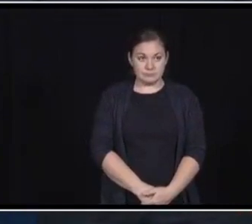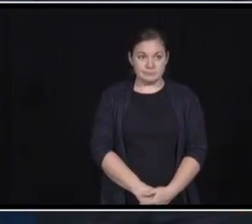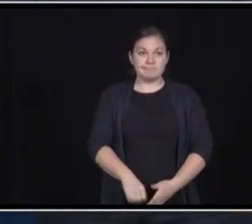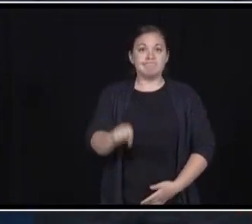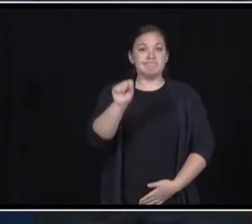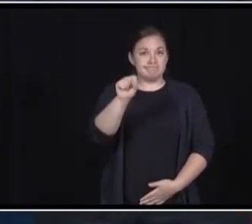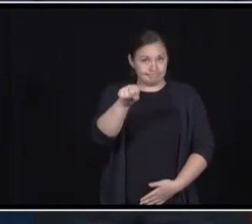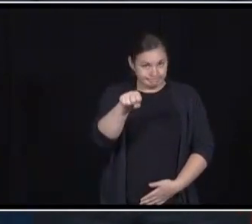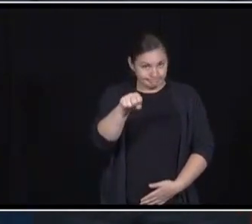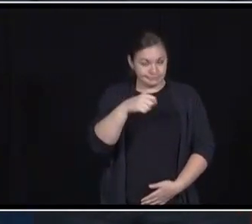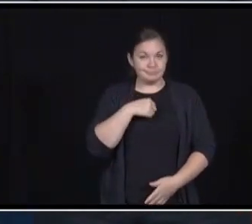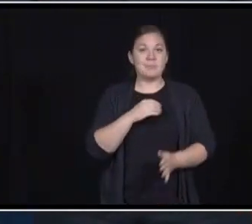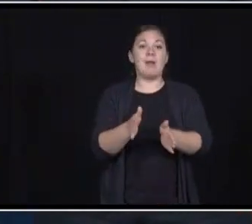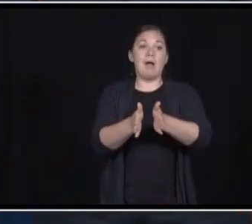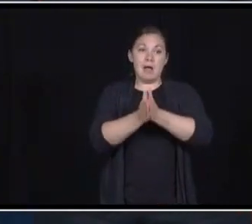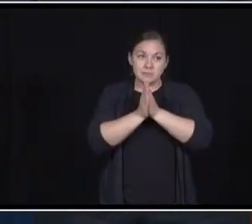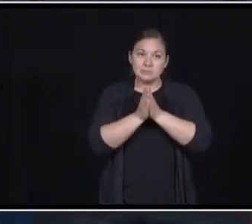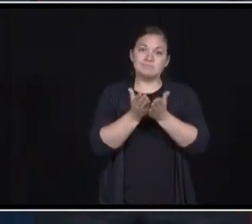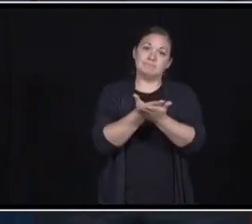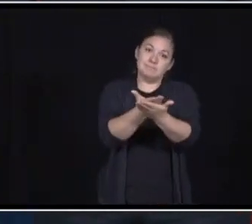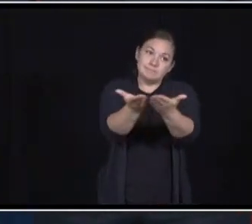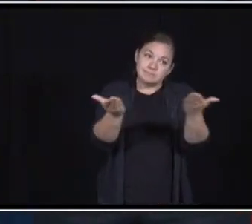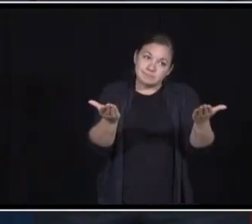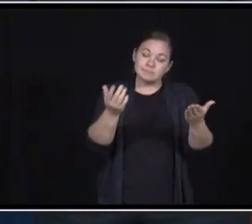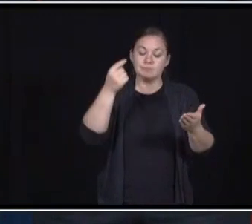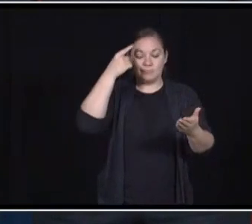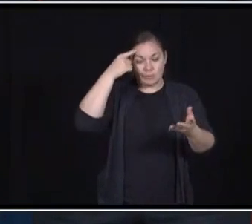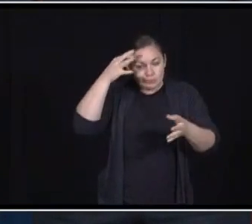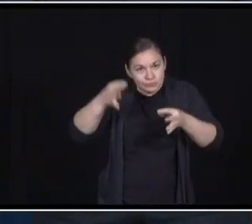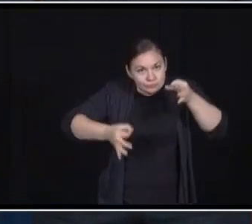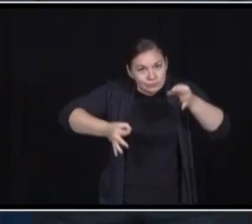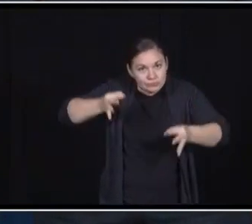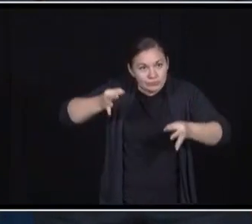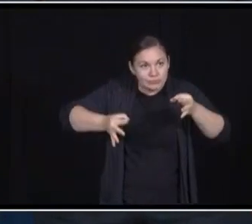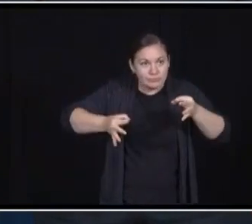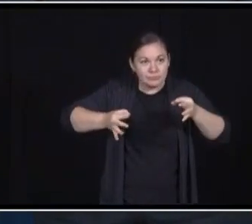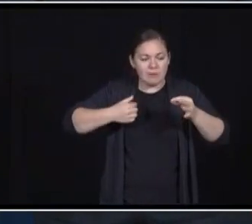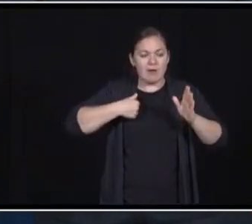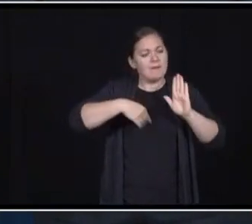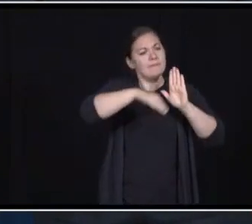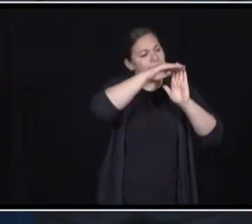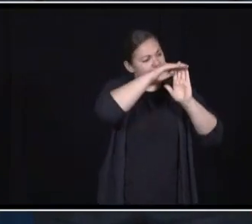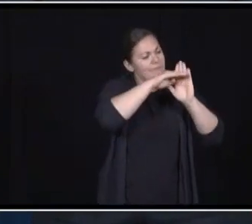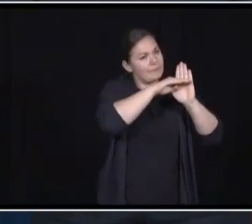Now, folks, we have to tighten it up. It is about as clear as I can be.